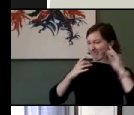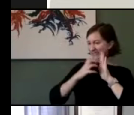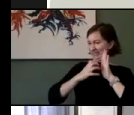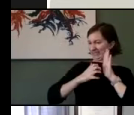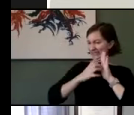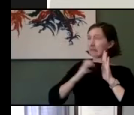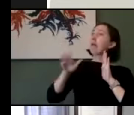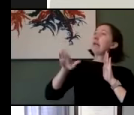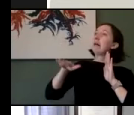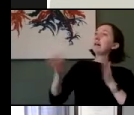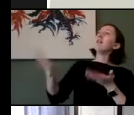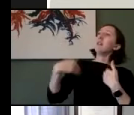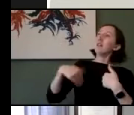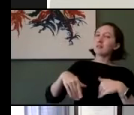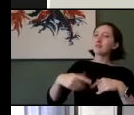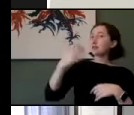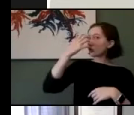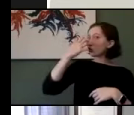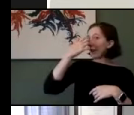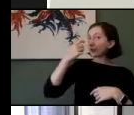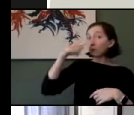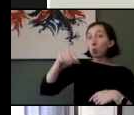At home I have an extender back scratcher